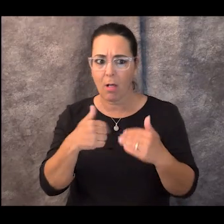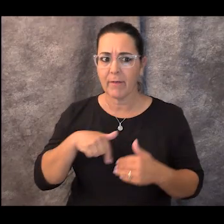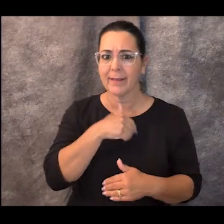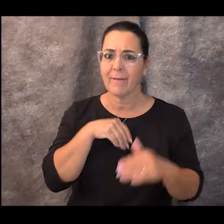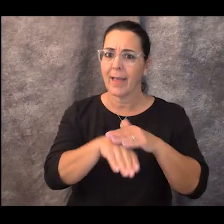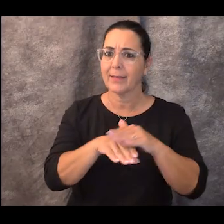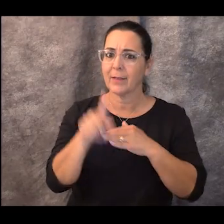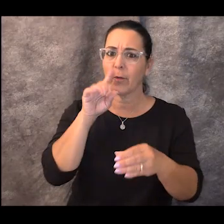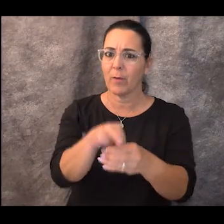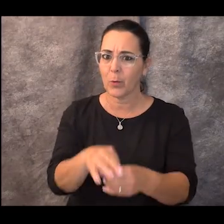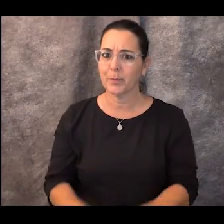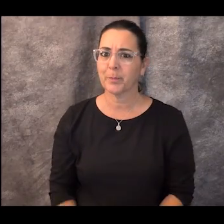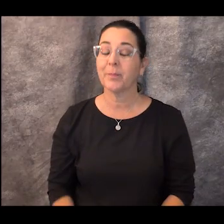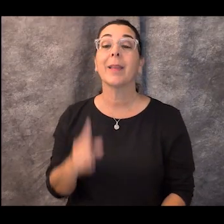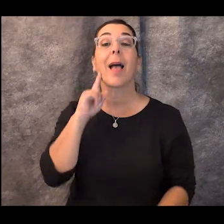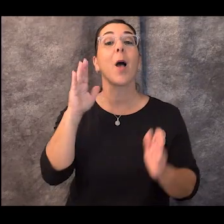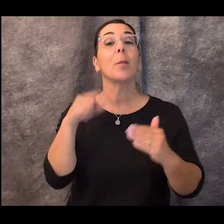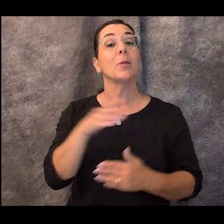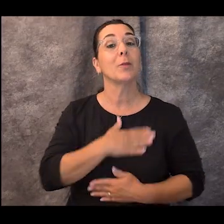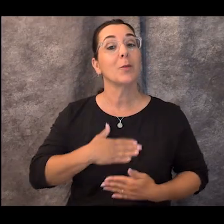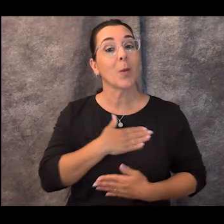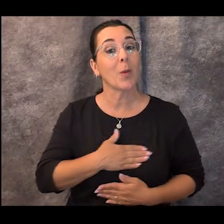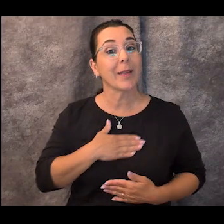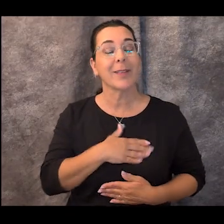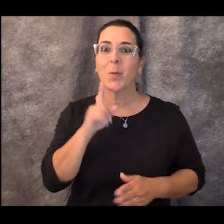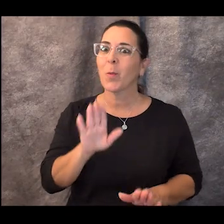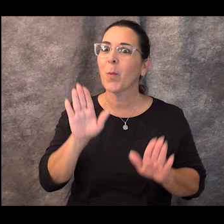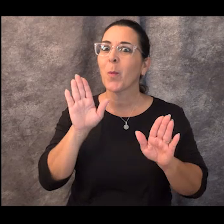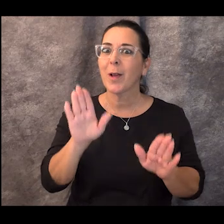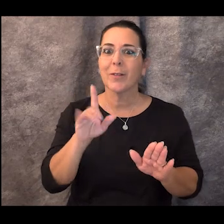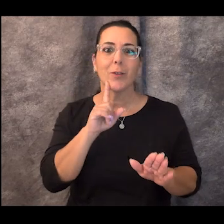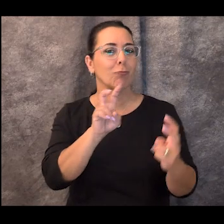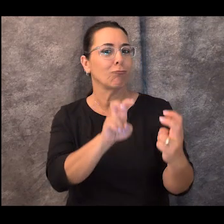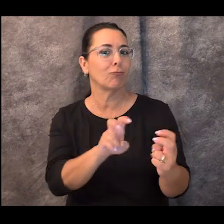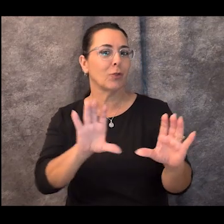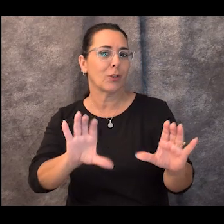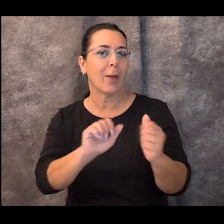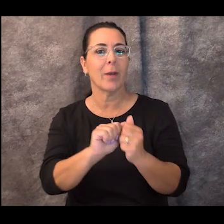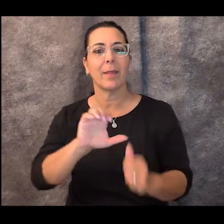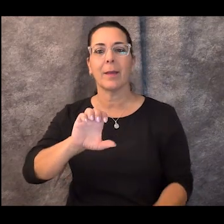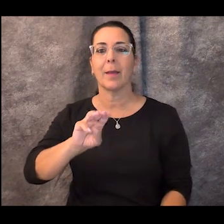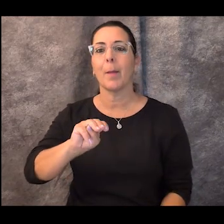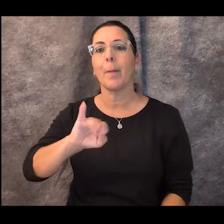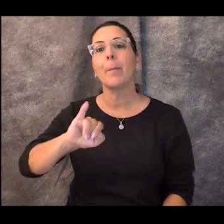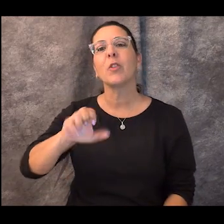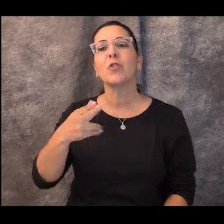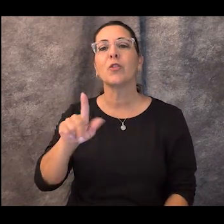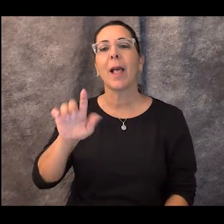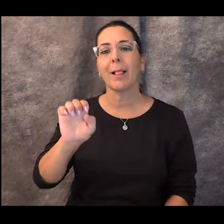So I hope you all enjoyed the episode. It was wonderful to talk to Michelle Bishop about voting and some of her work